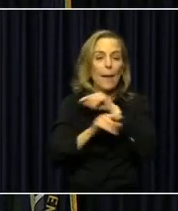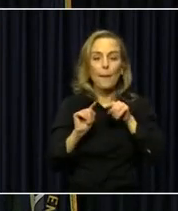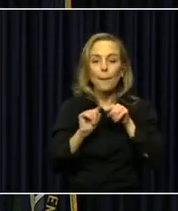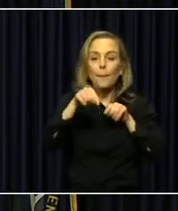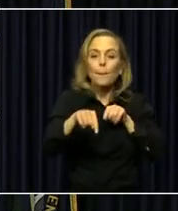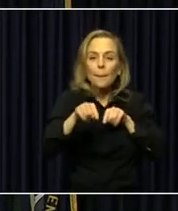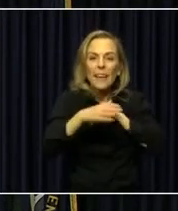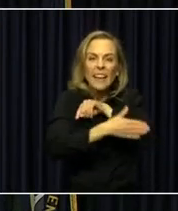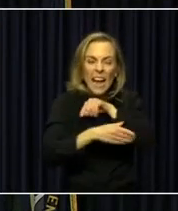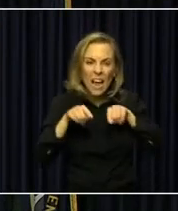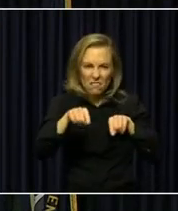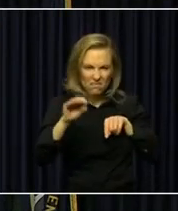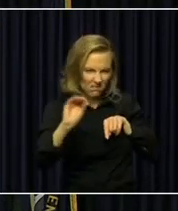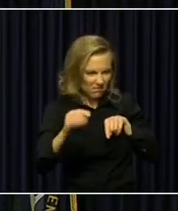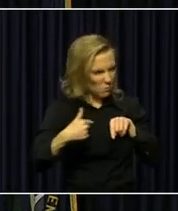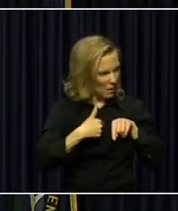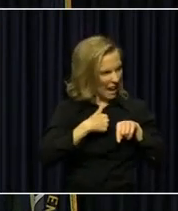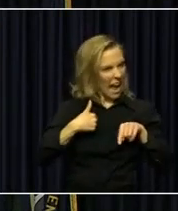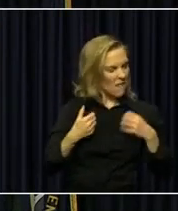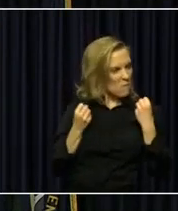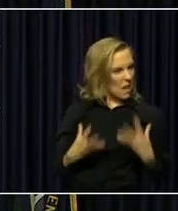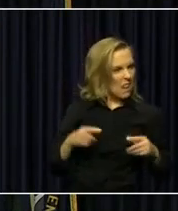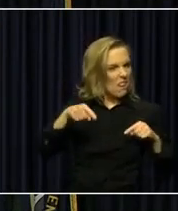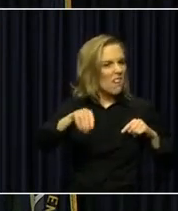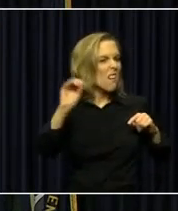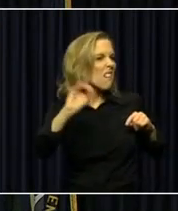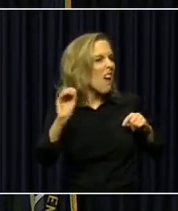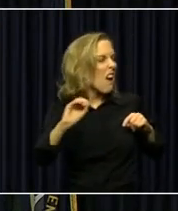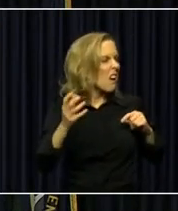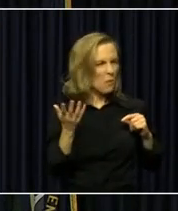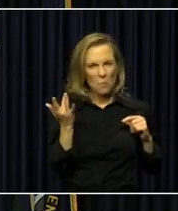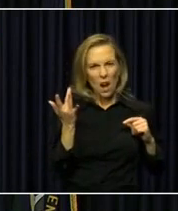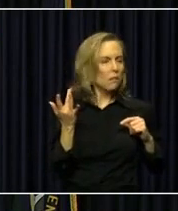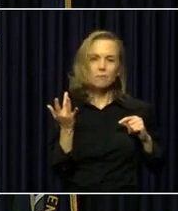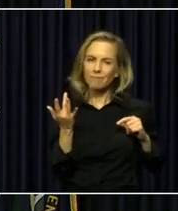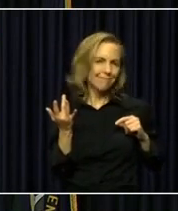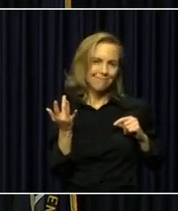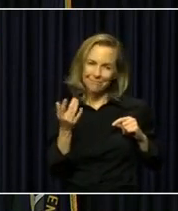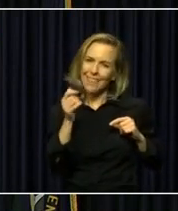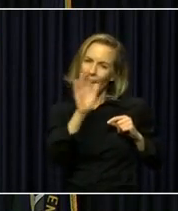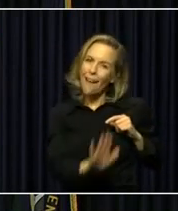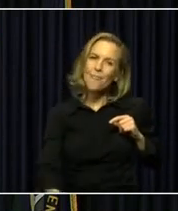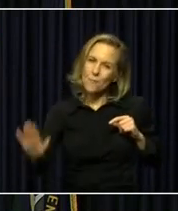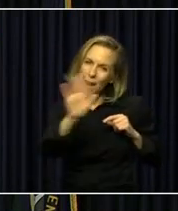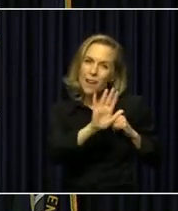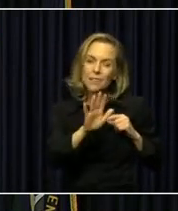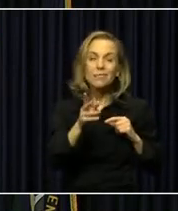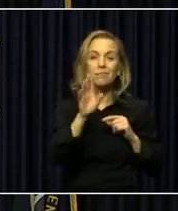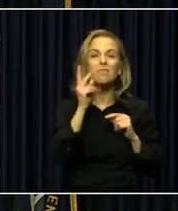ANY OF THAT. THEN WE CONTRACTED WITH GRAVITY DIAGNOSTICS AND UPS TO HANDLE